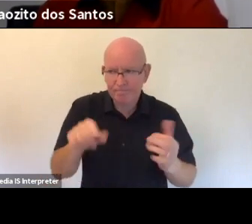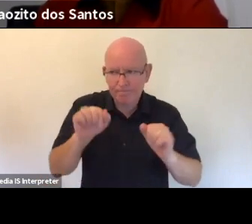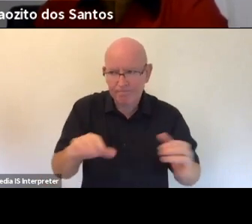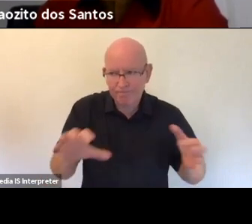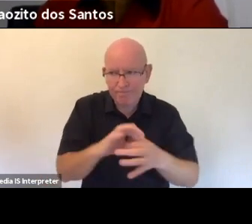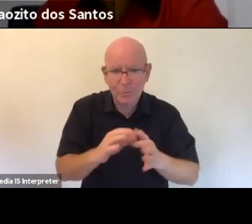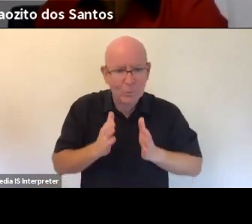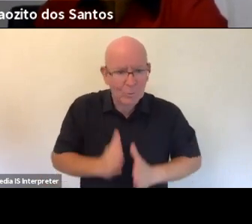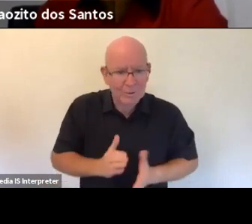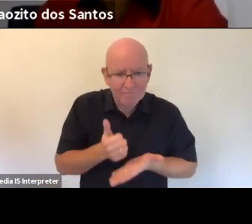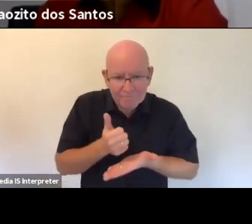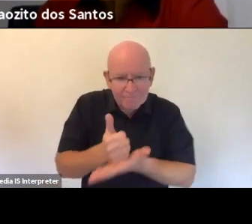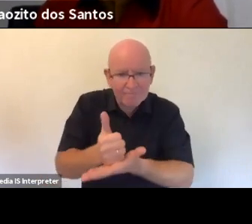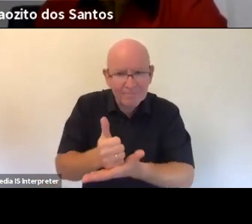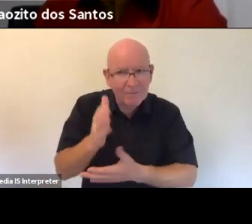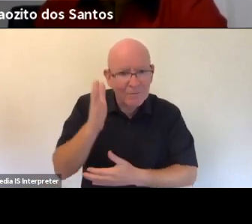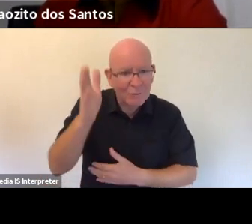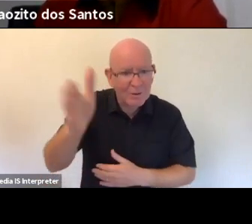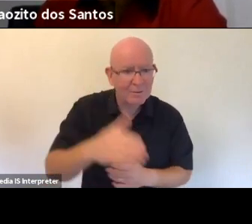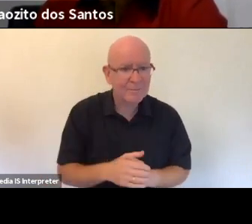with disability in grade one and in grade two.